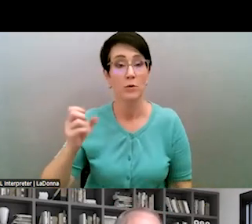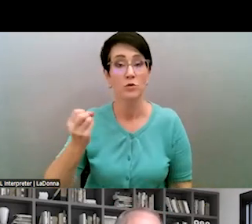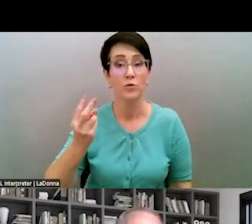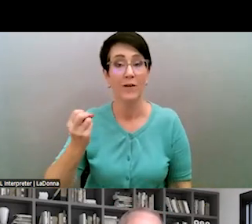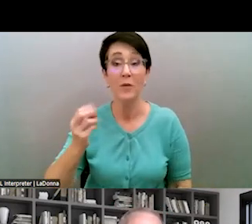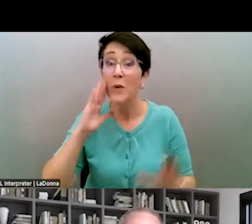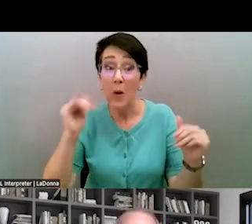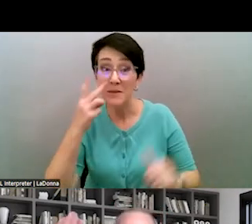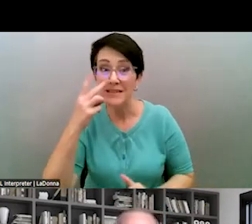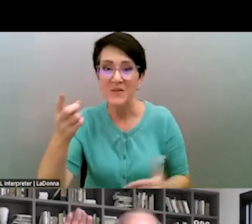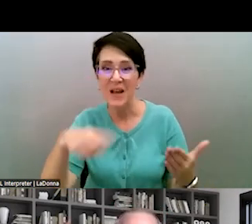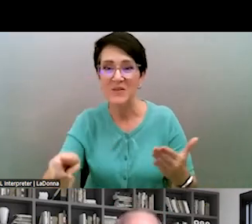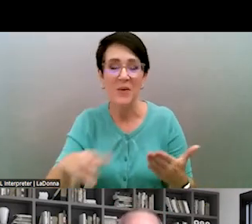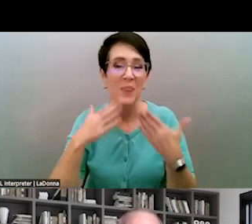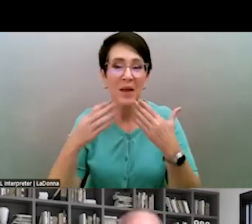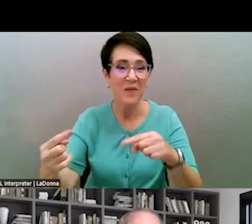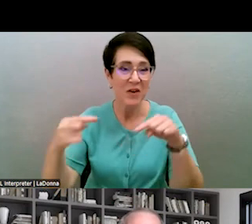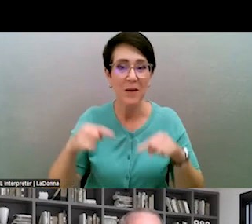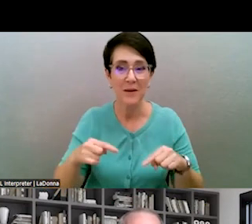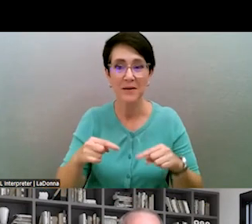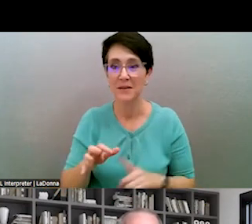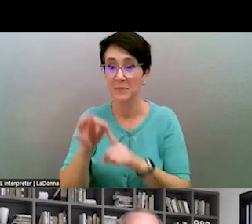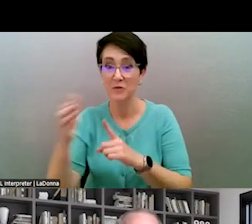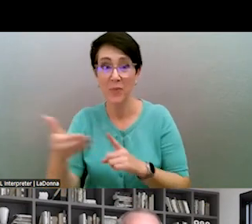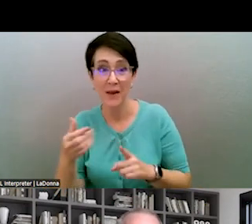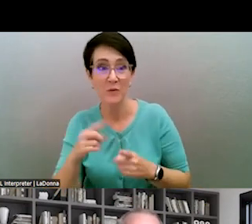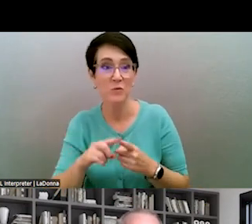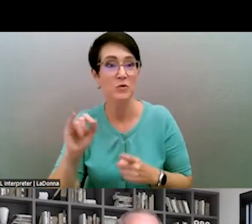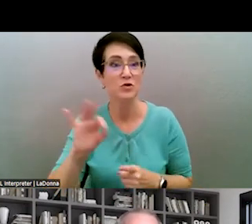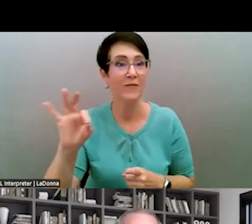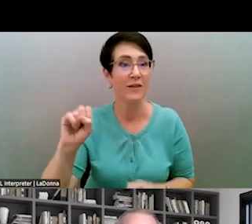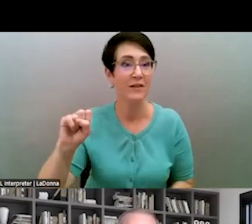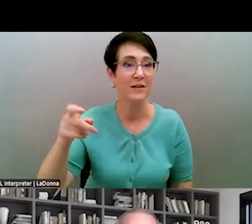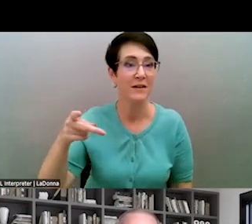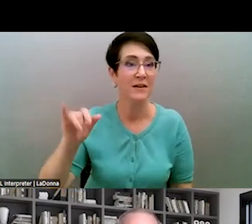YOU NEXT WEEK. THANK YOU FOR BEING HERE. SPECIAL THANKS TO JEFF, OUR FEATURED PRESENTER TODAY. TO